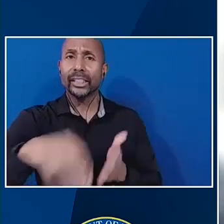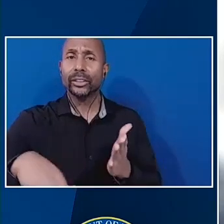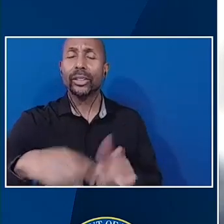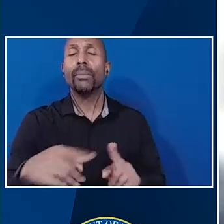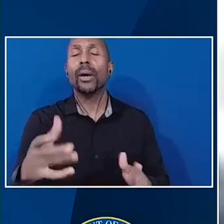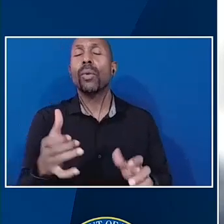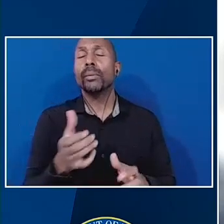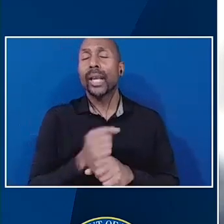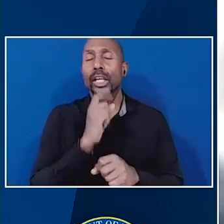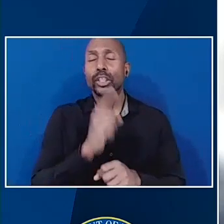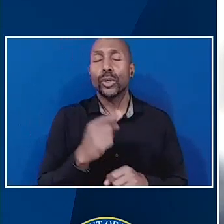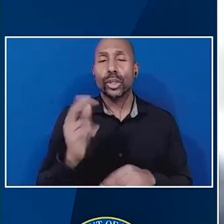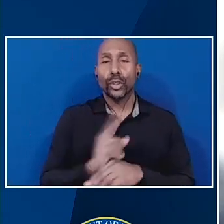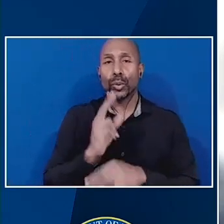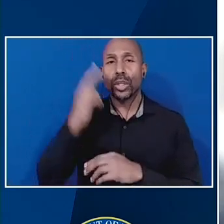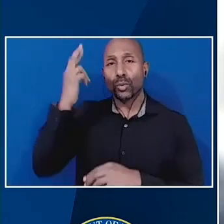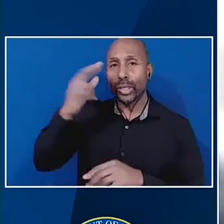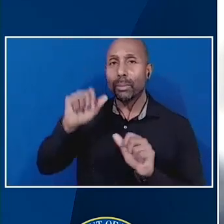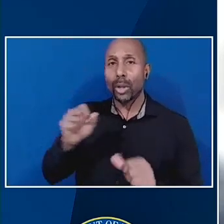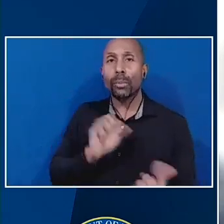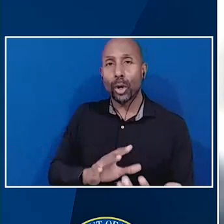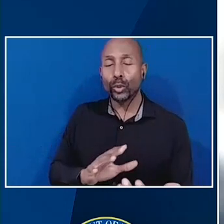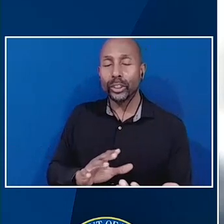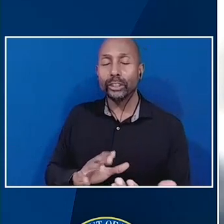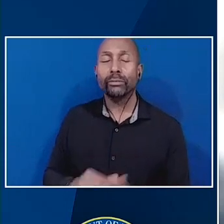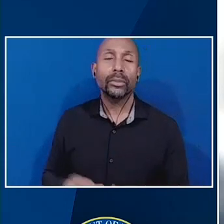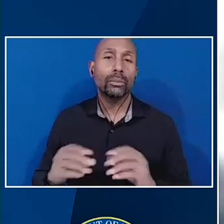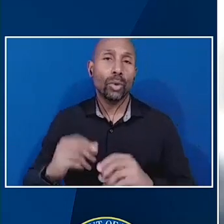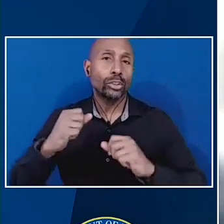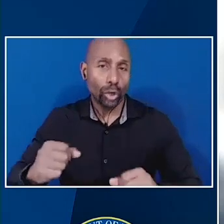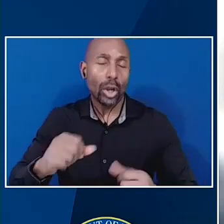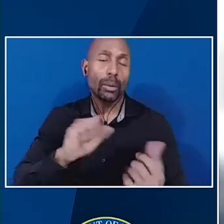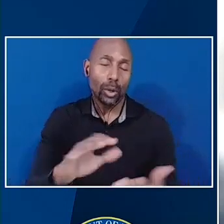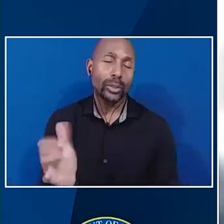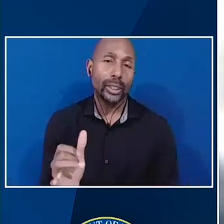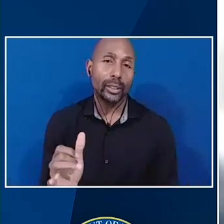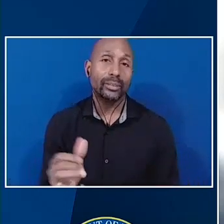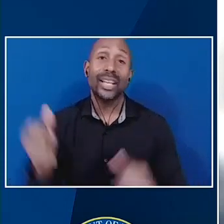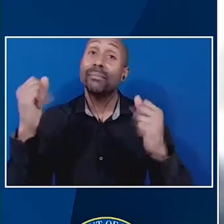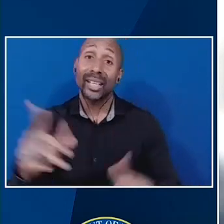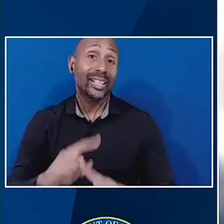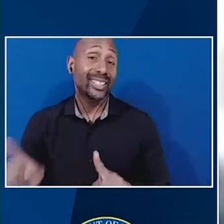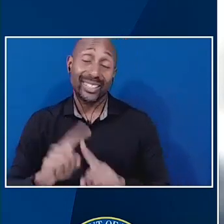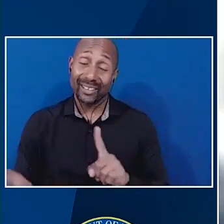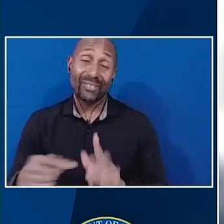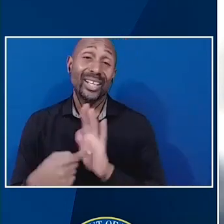And there are multiple examples of noncompliance. So we need to use judgment